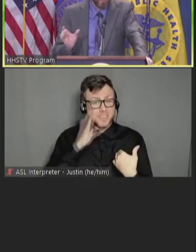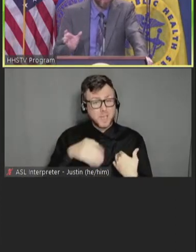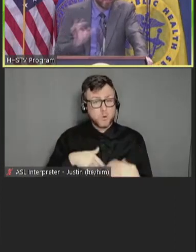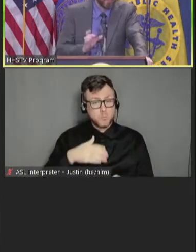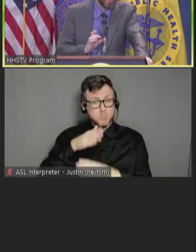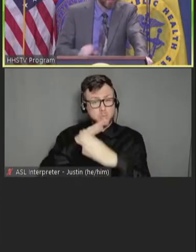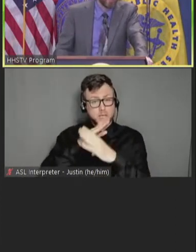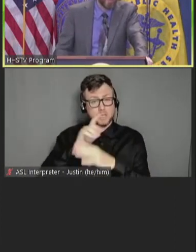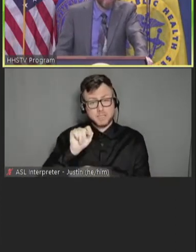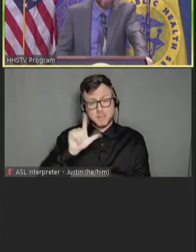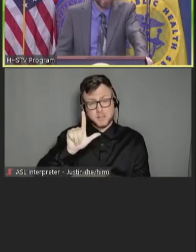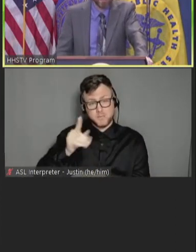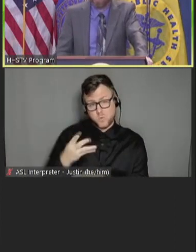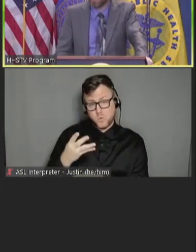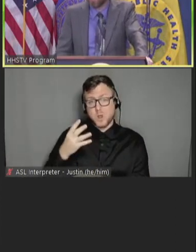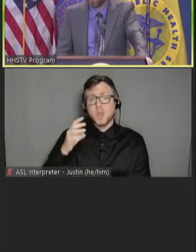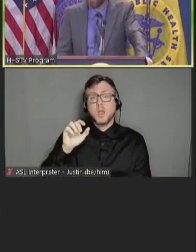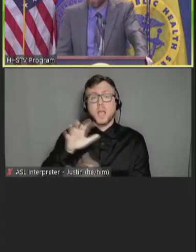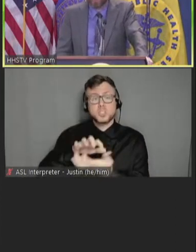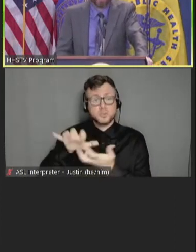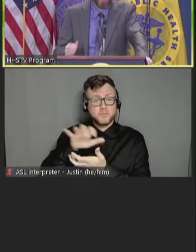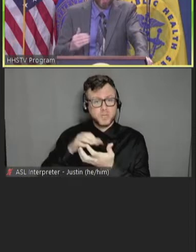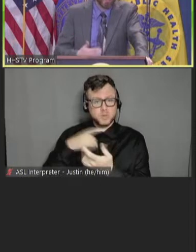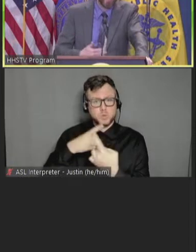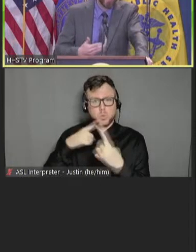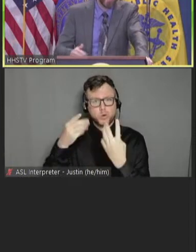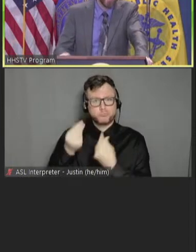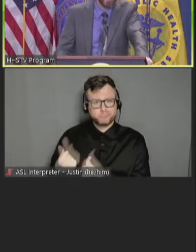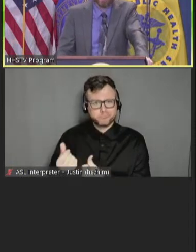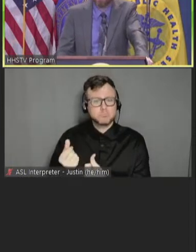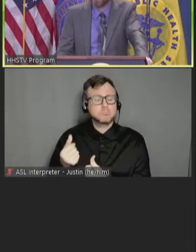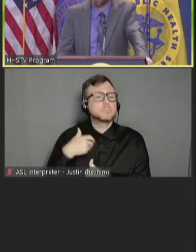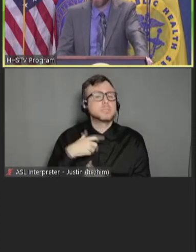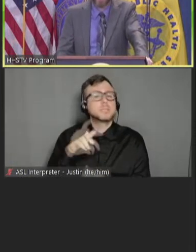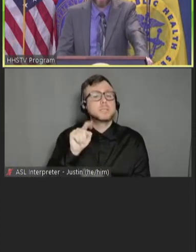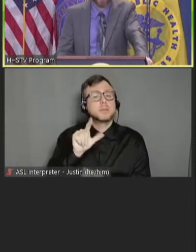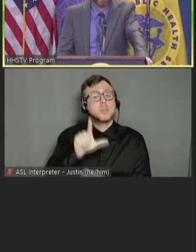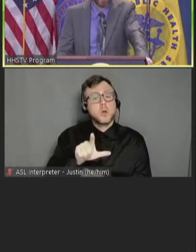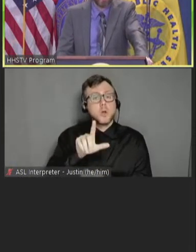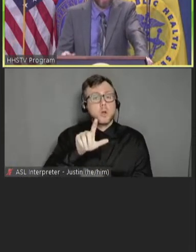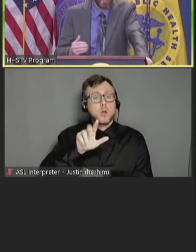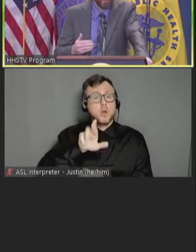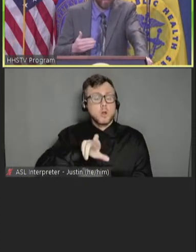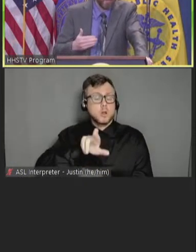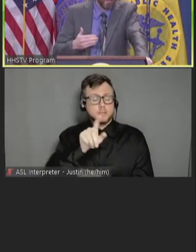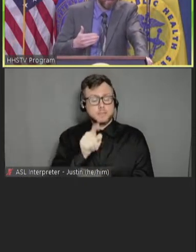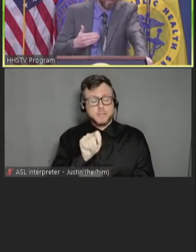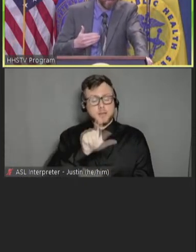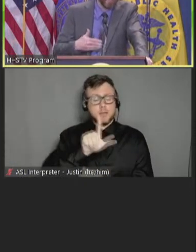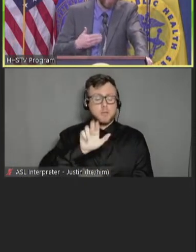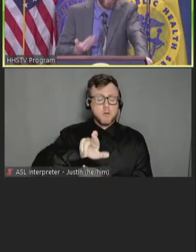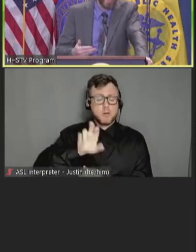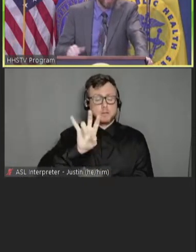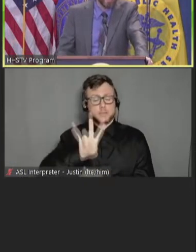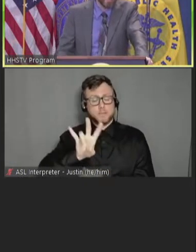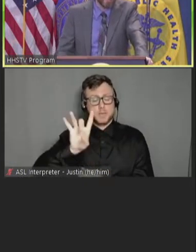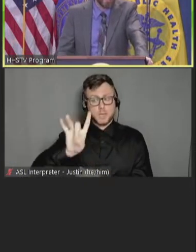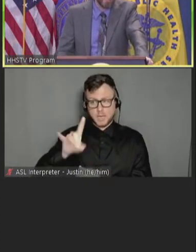of TLR4 adjuvants to work, and because of that, TLR7/8 agonists became the lead agonists or lead